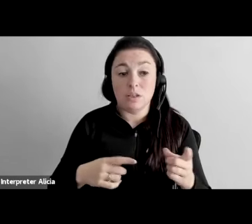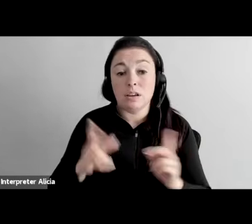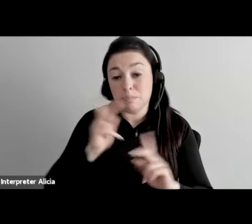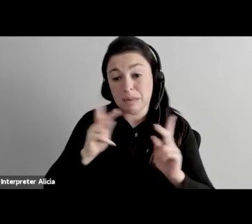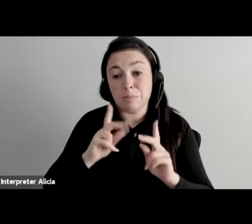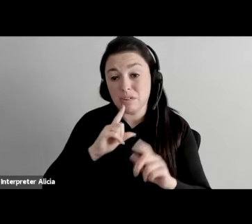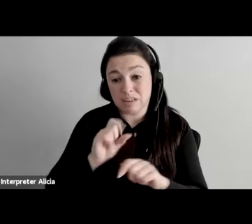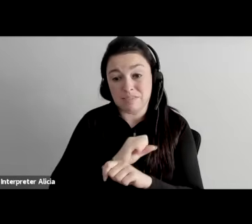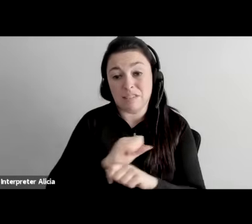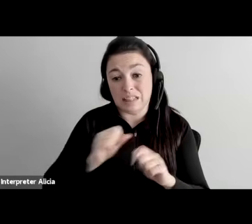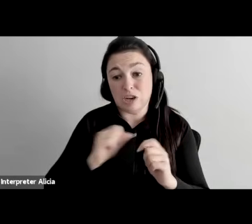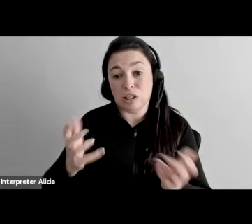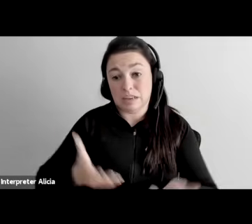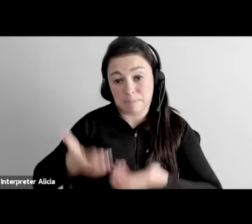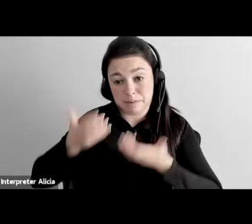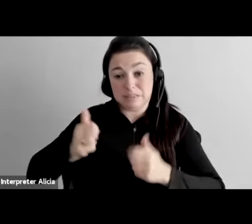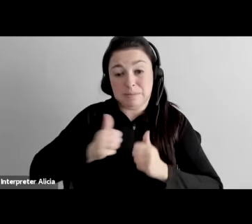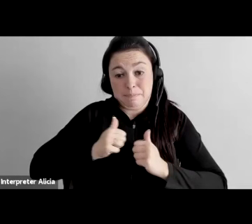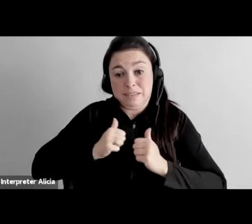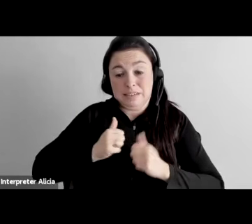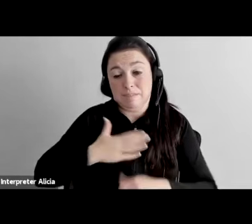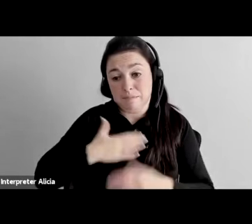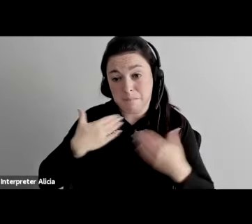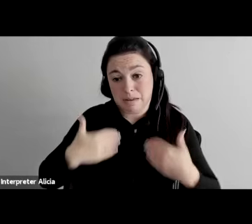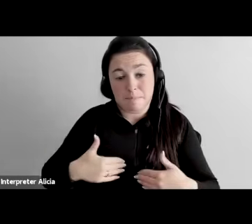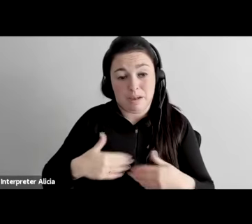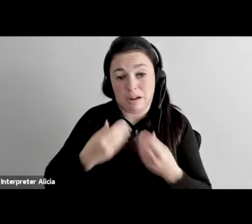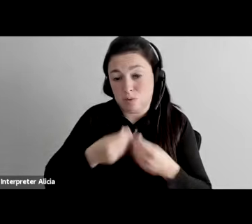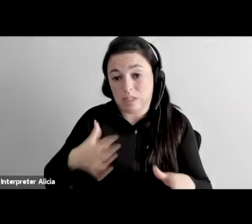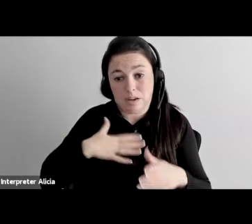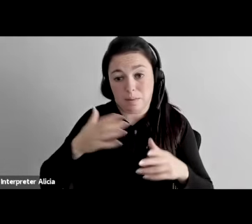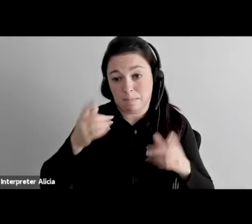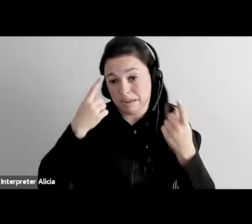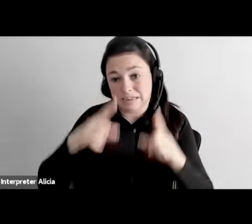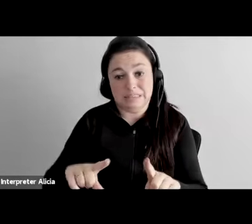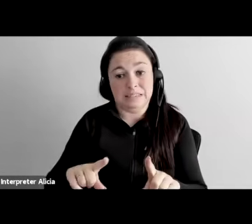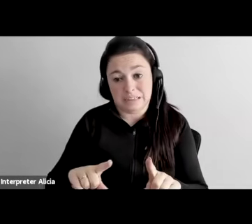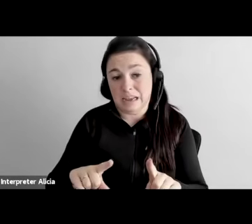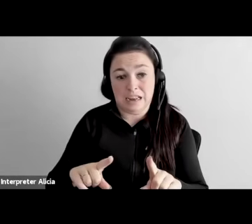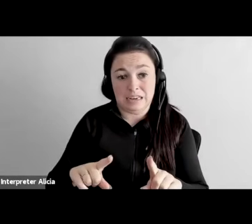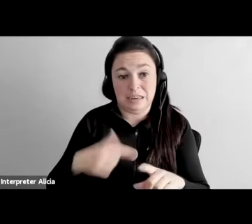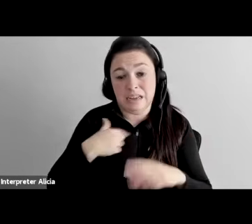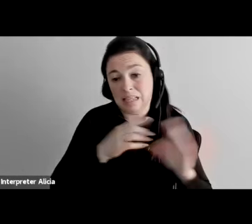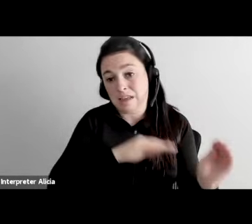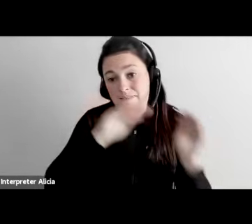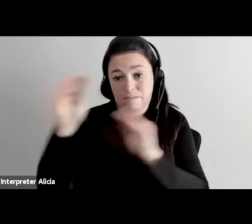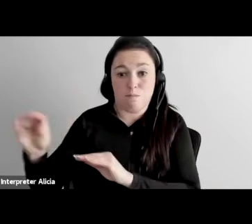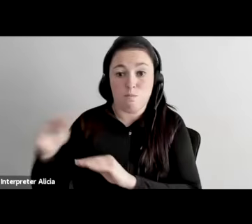times that i can count thankfully it happens less now that i'm an adult, but the memories have stayed.